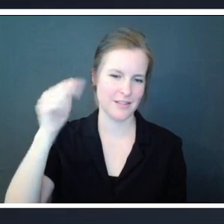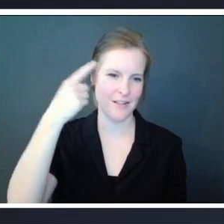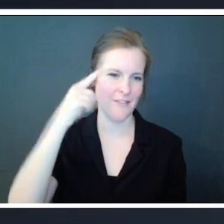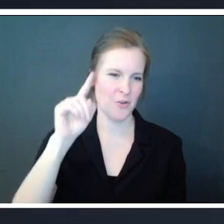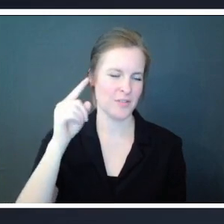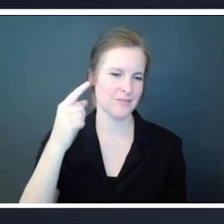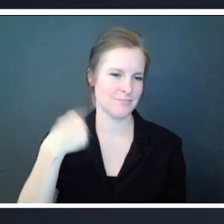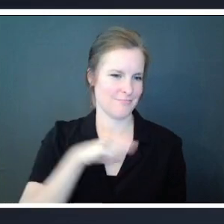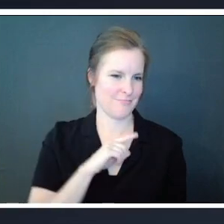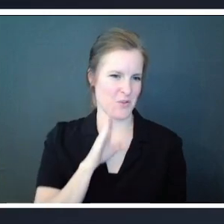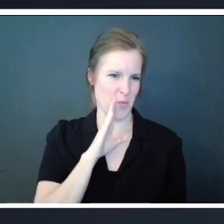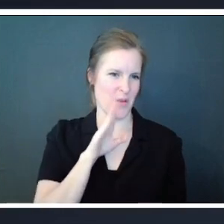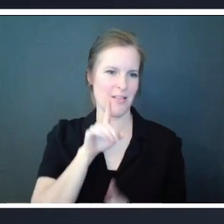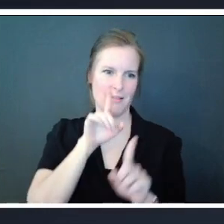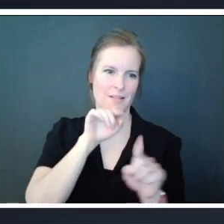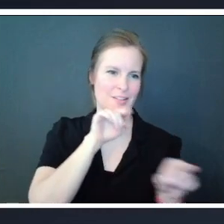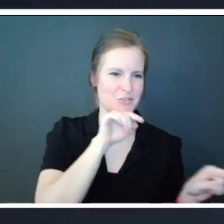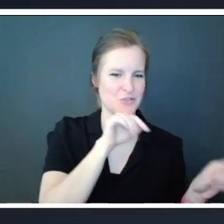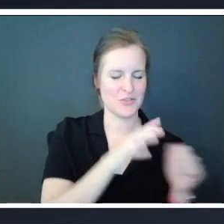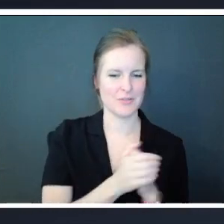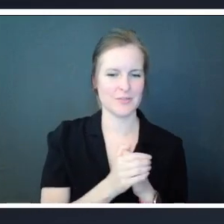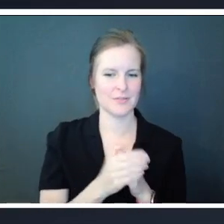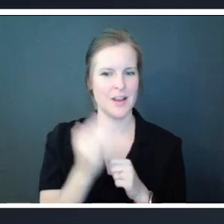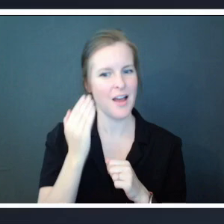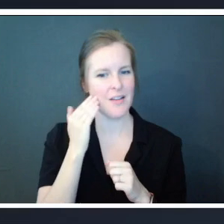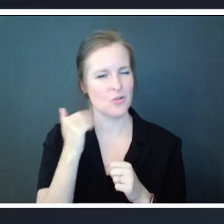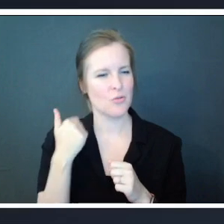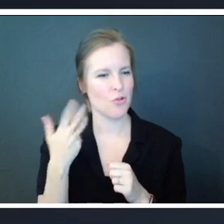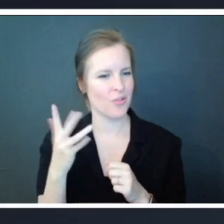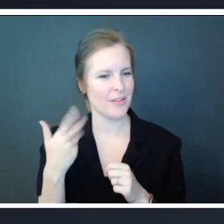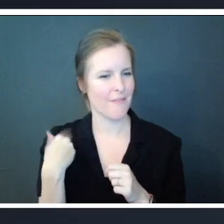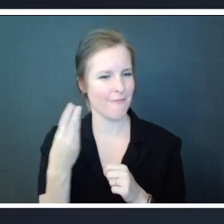Kaden Borseth: Yeah. And I know we already have a few. So,